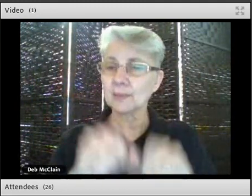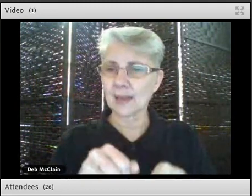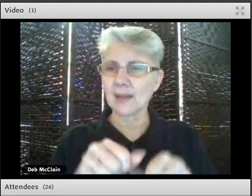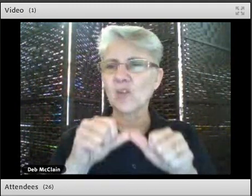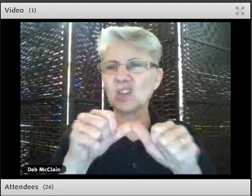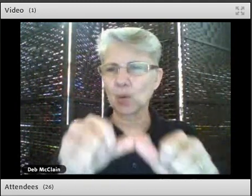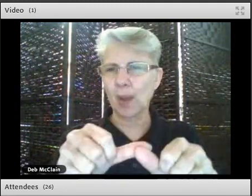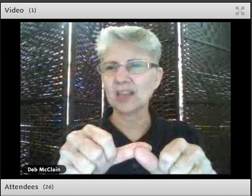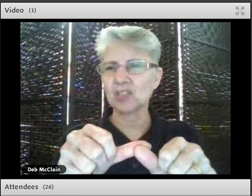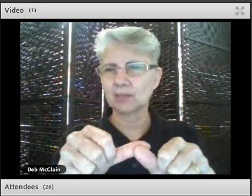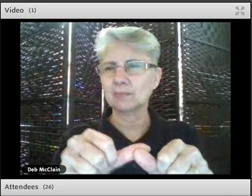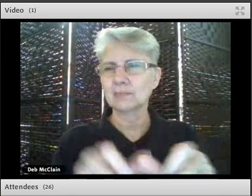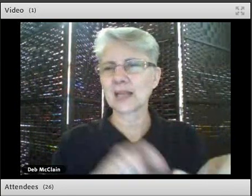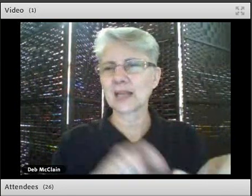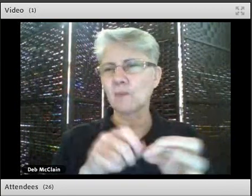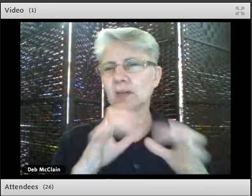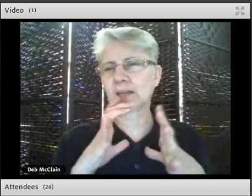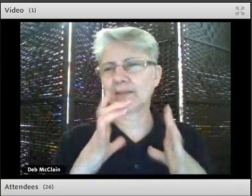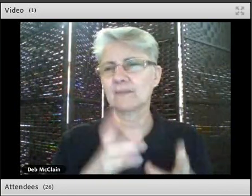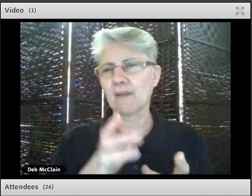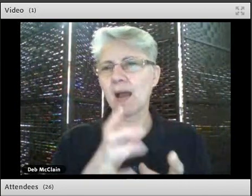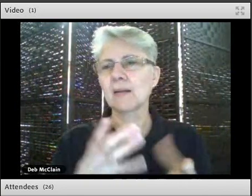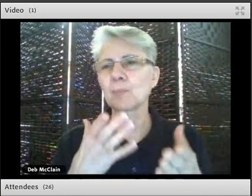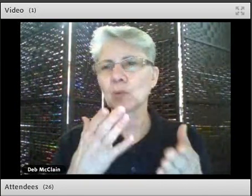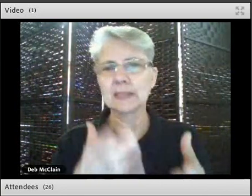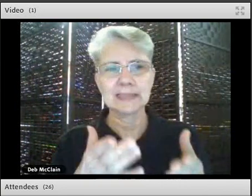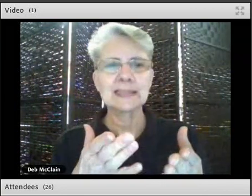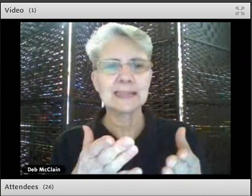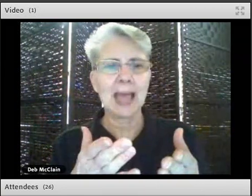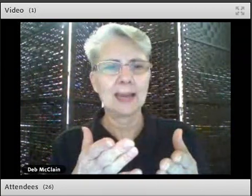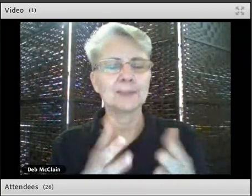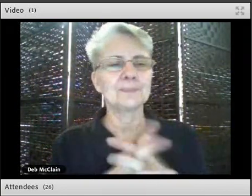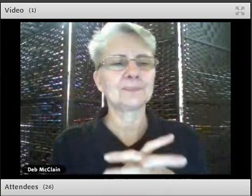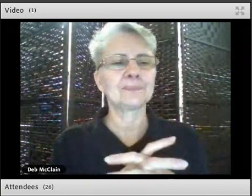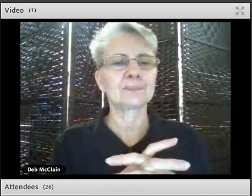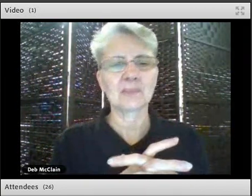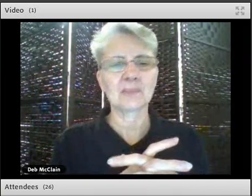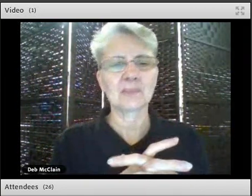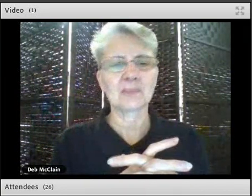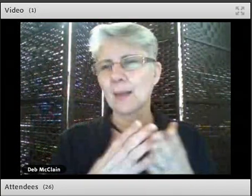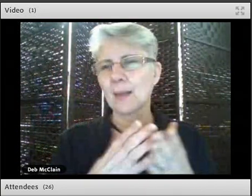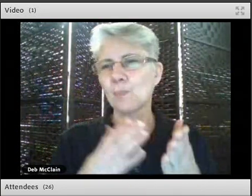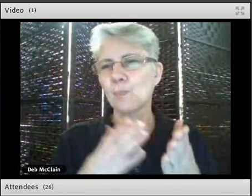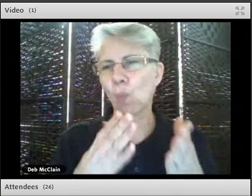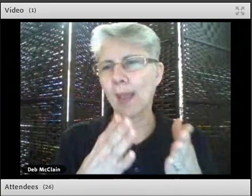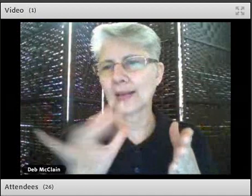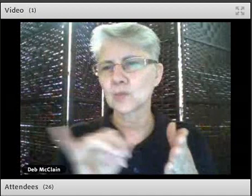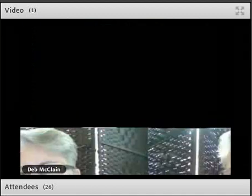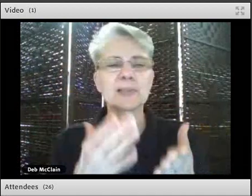is the way to do it. And so, those are the main differences.